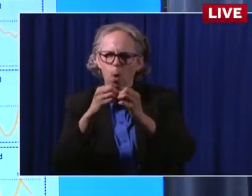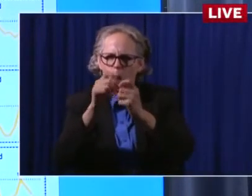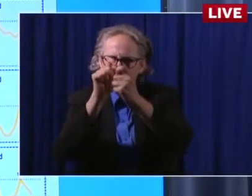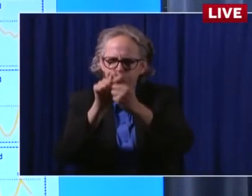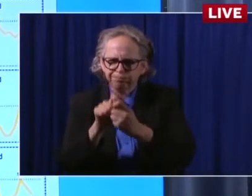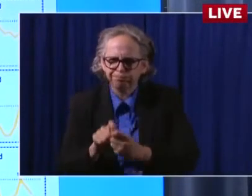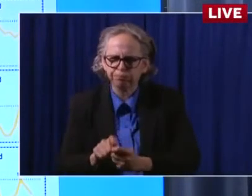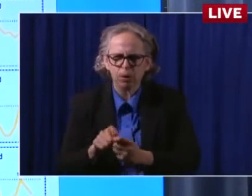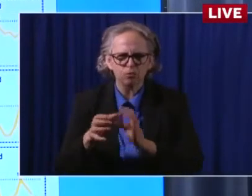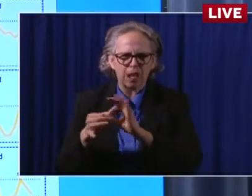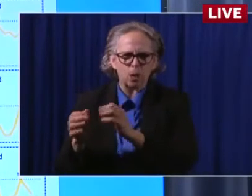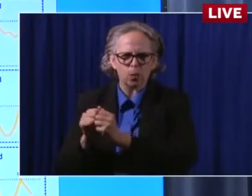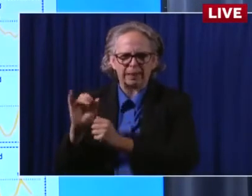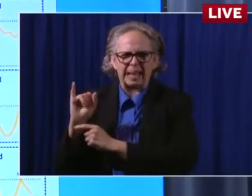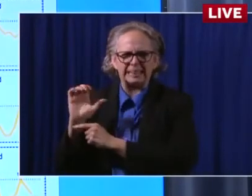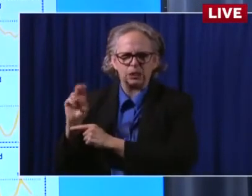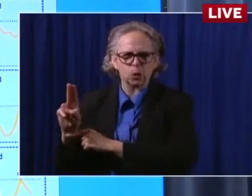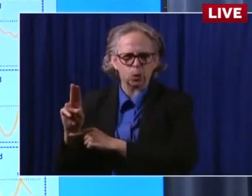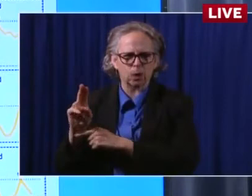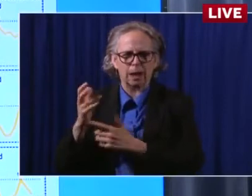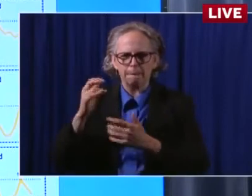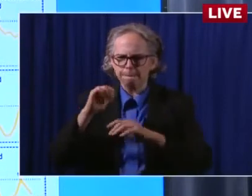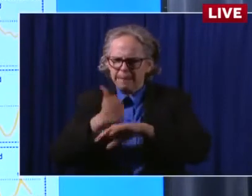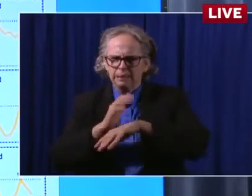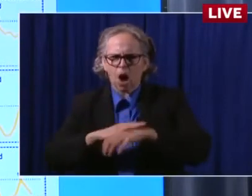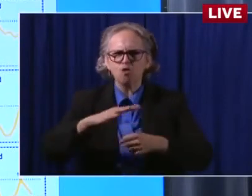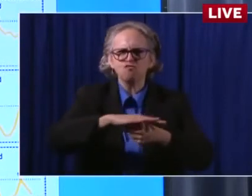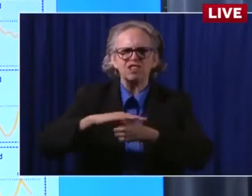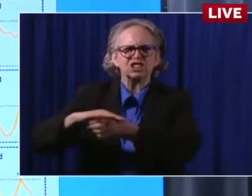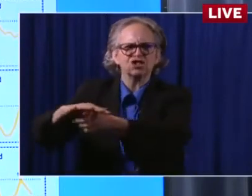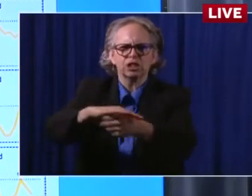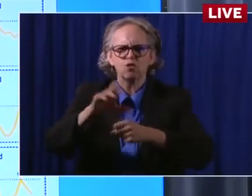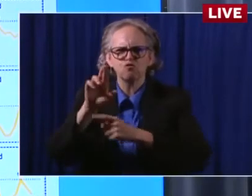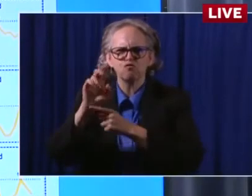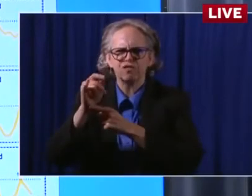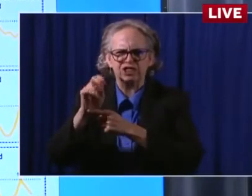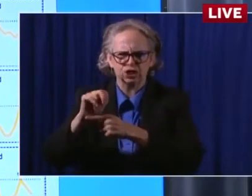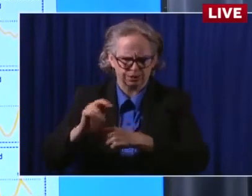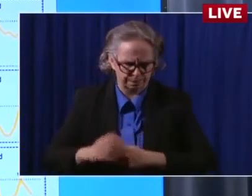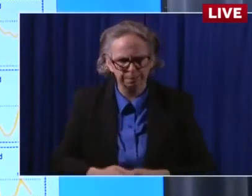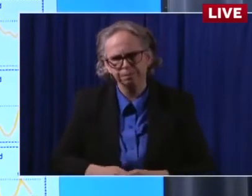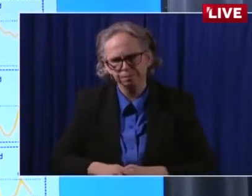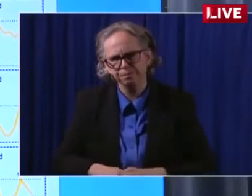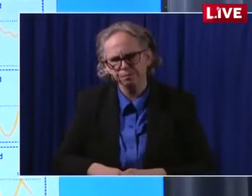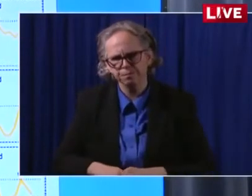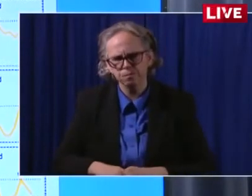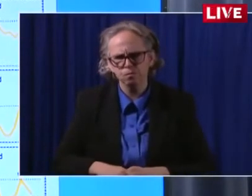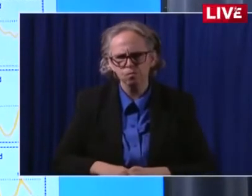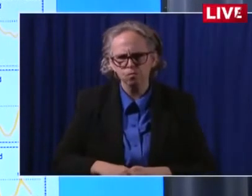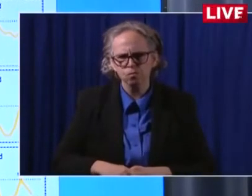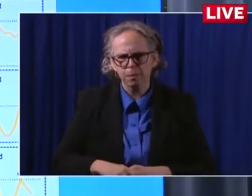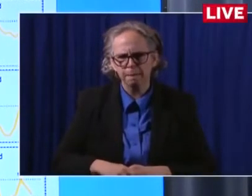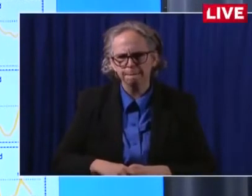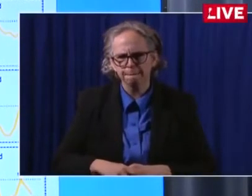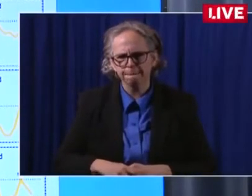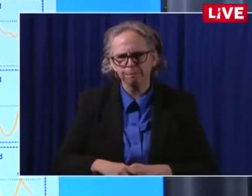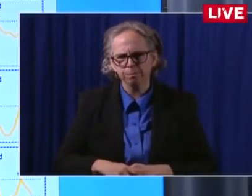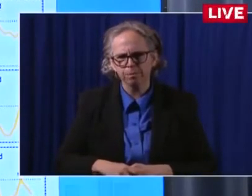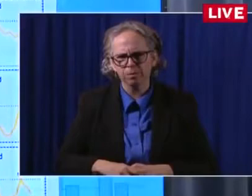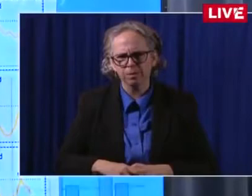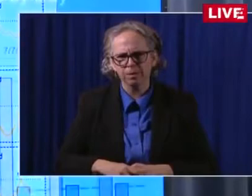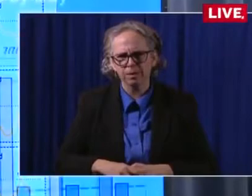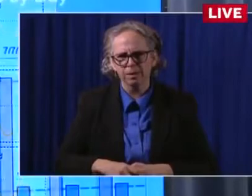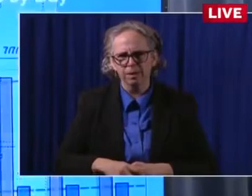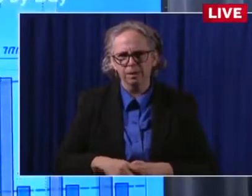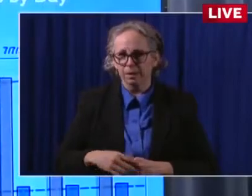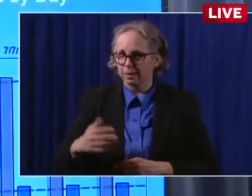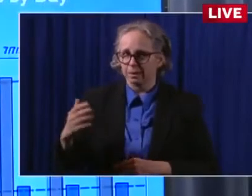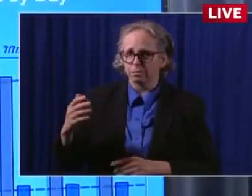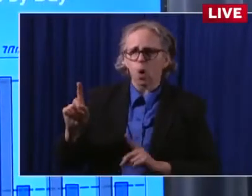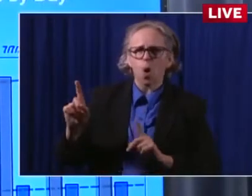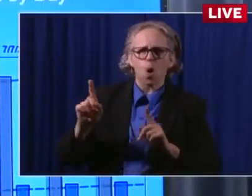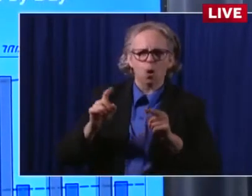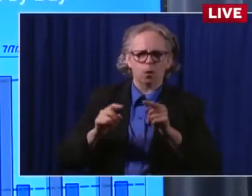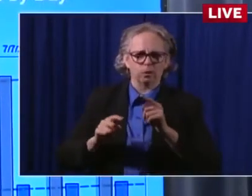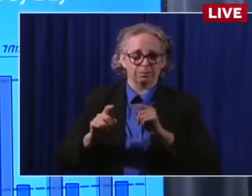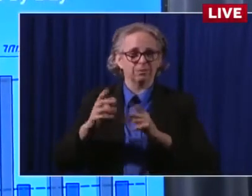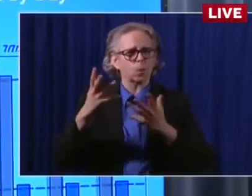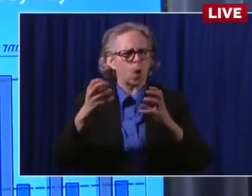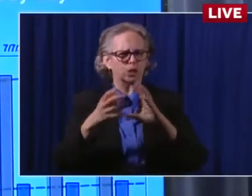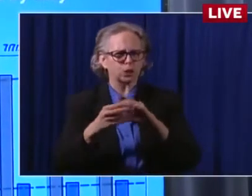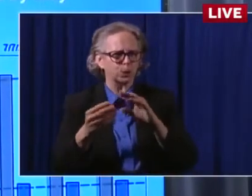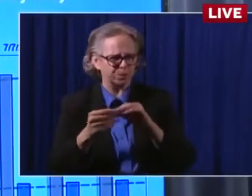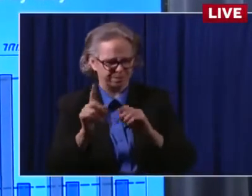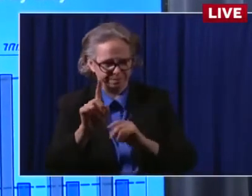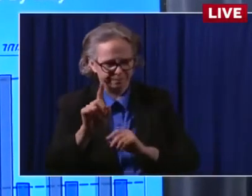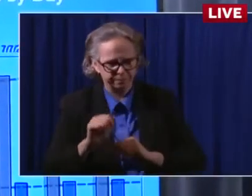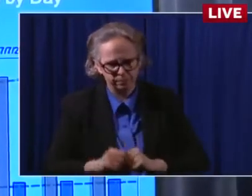WHEN YOU GET TO THE FURTHER DATA, WE WILL KIND OF LOOK AT THIS AS IT BREAKS OUT BY REGION OF THE STATE.